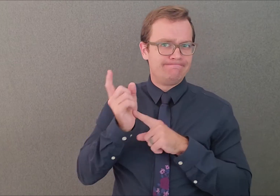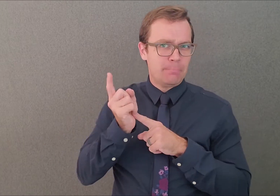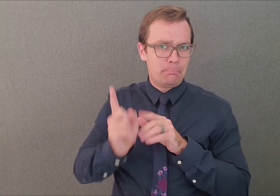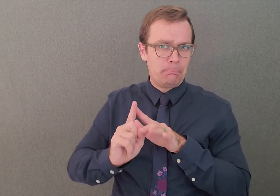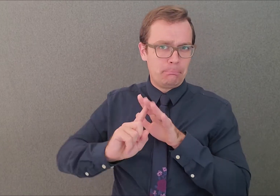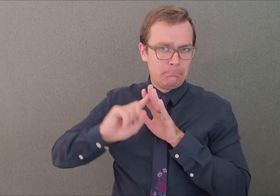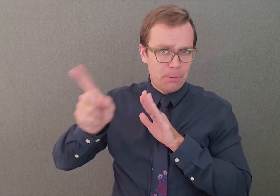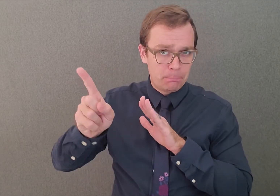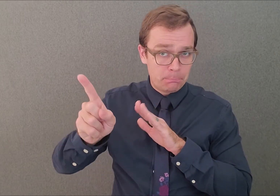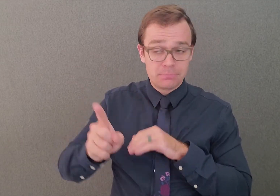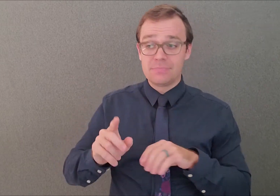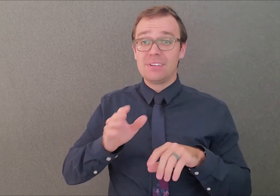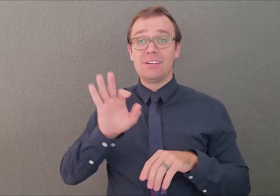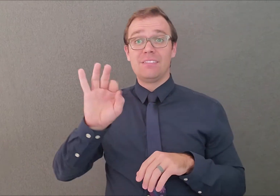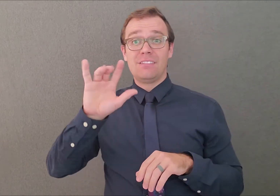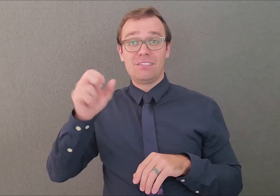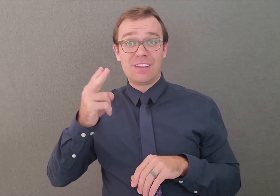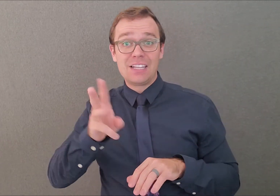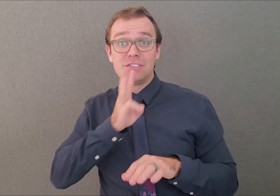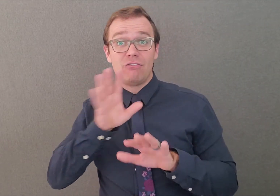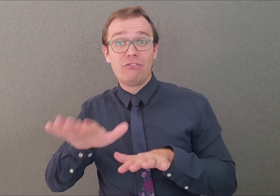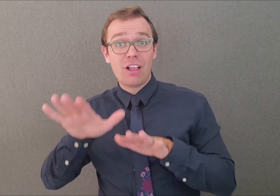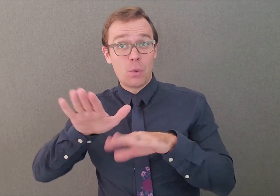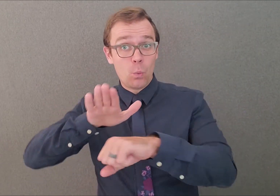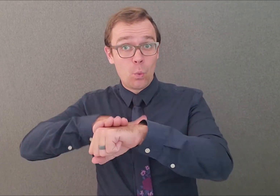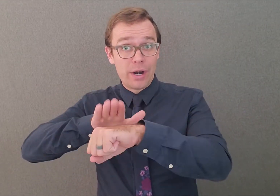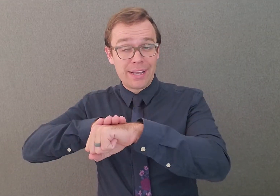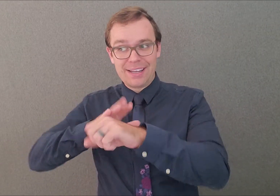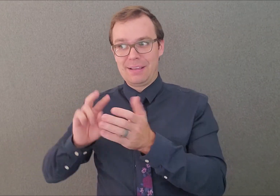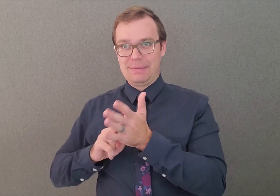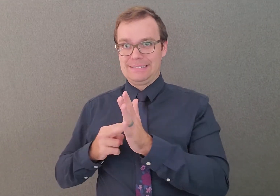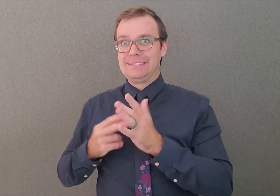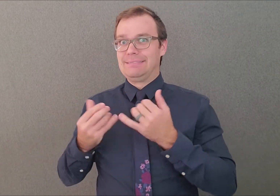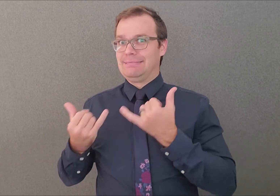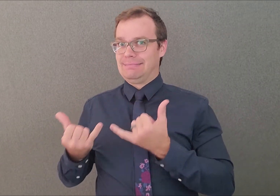Flash flood warning, a flash flood is occurring,